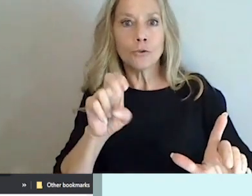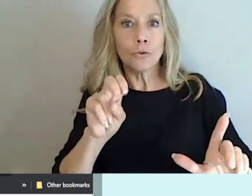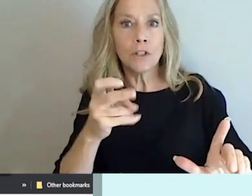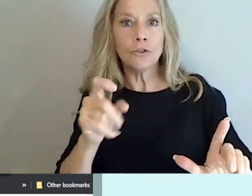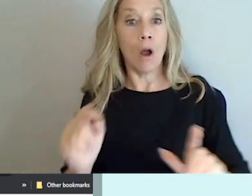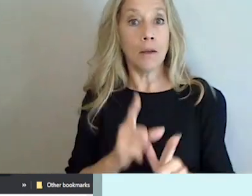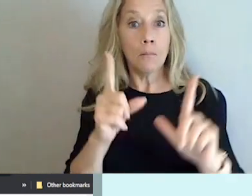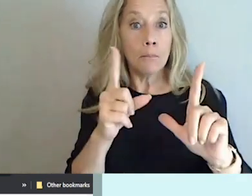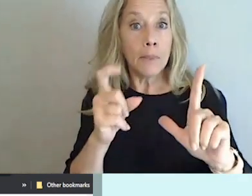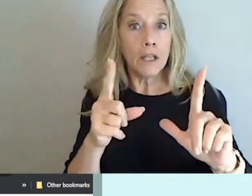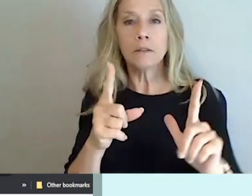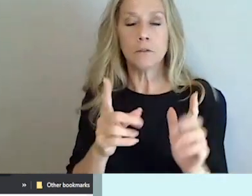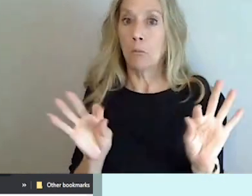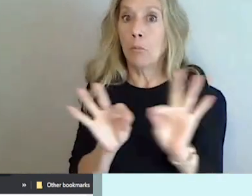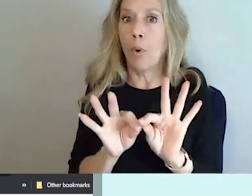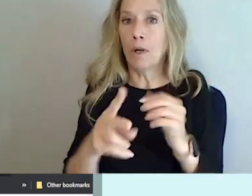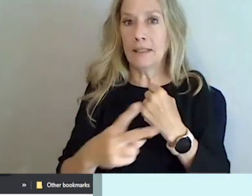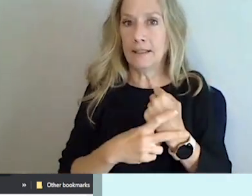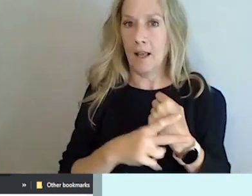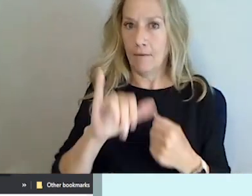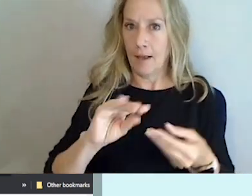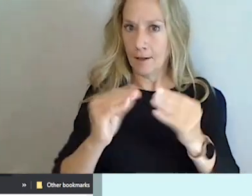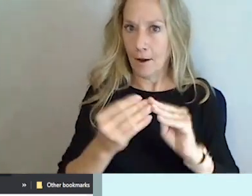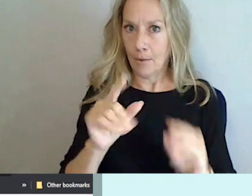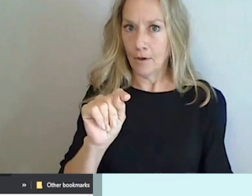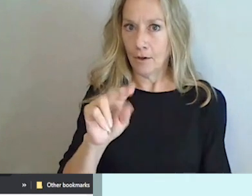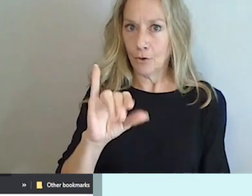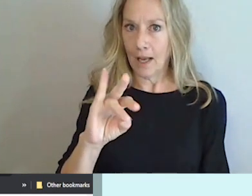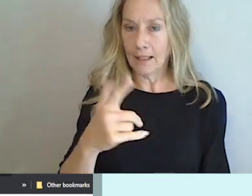whatever you need to do to save it to keep track of your renewal.